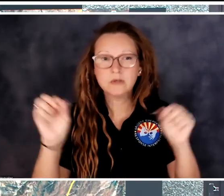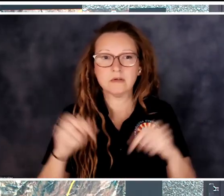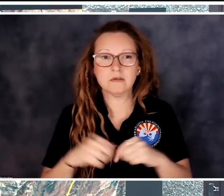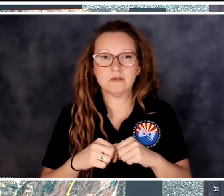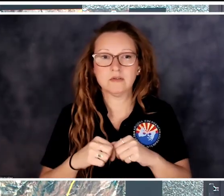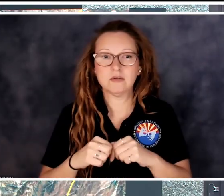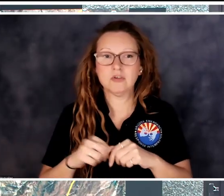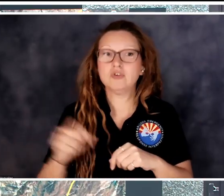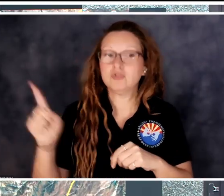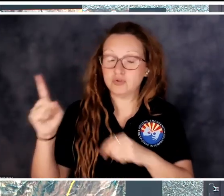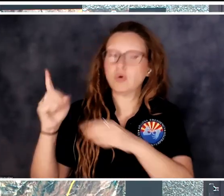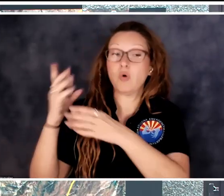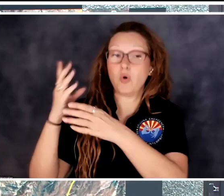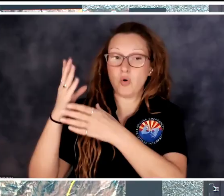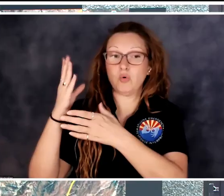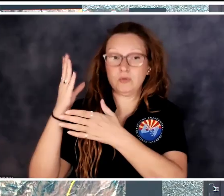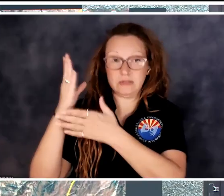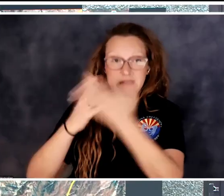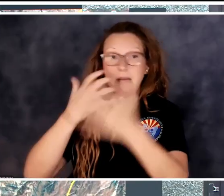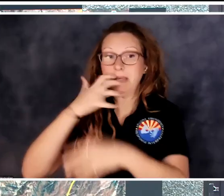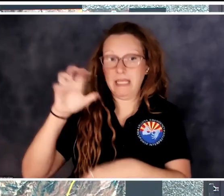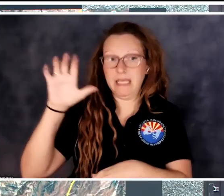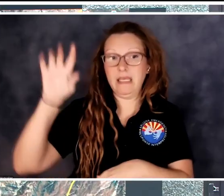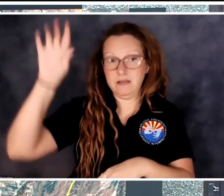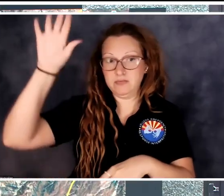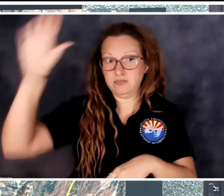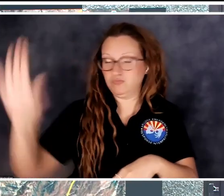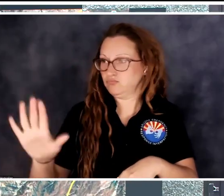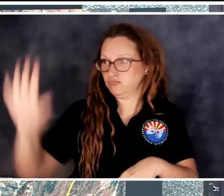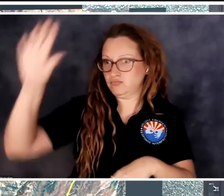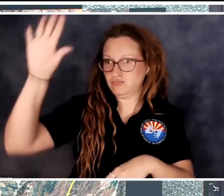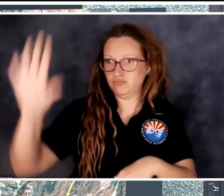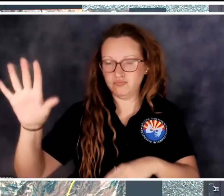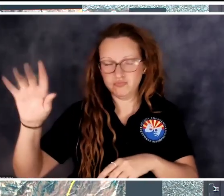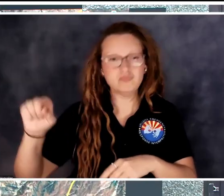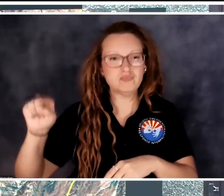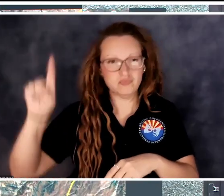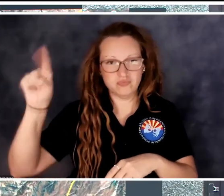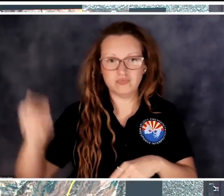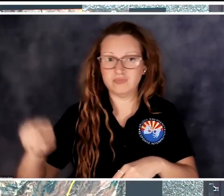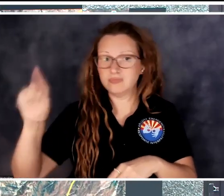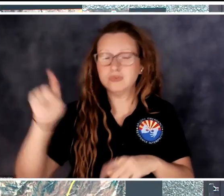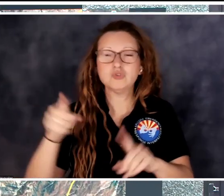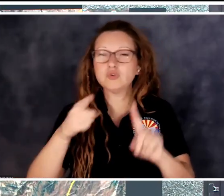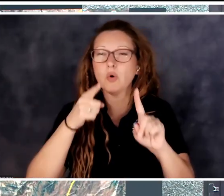So there's actually still a larger area of heat in here. And then we still see heat in this area.